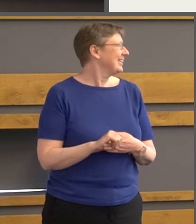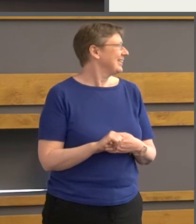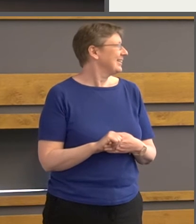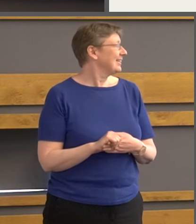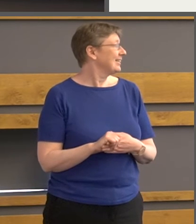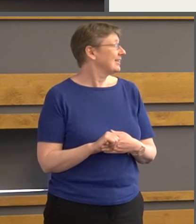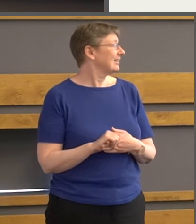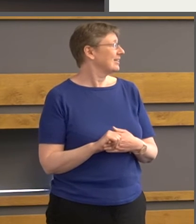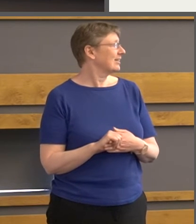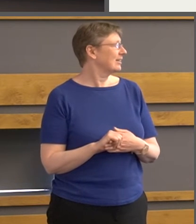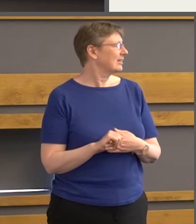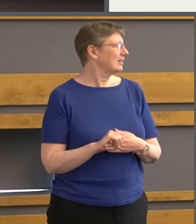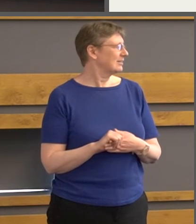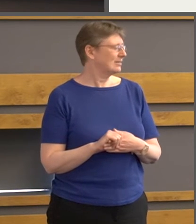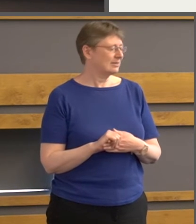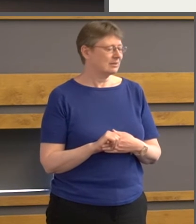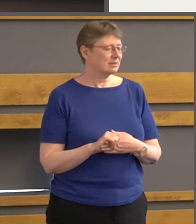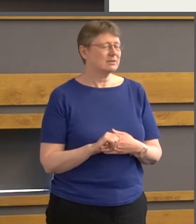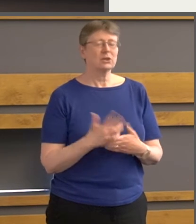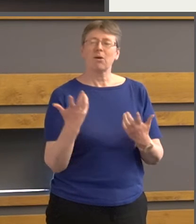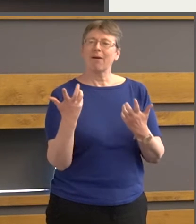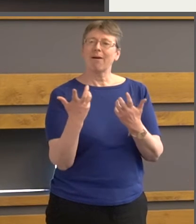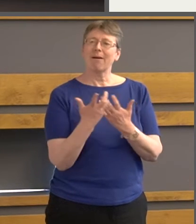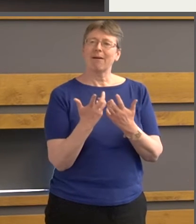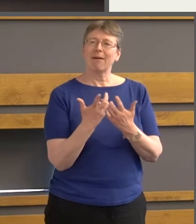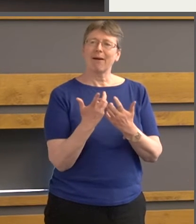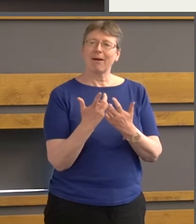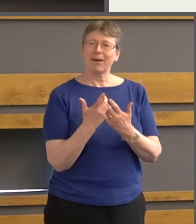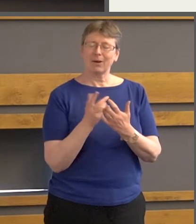And then I, how did I come to the whole jute industry?